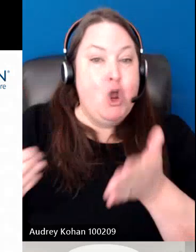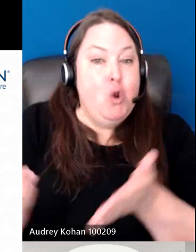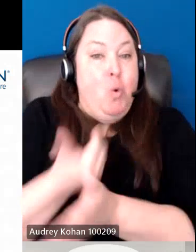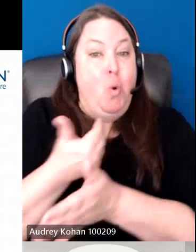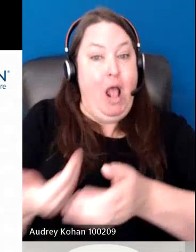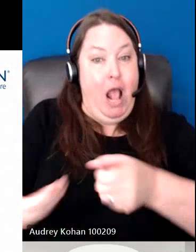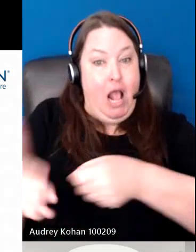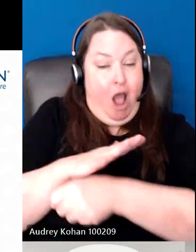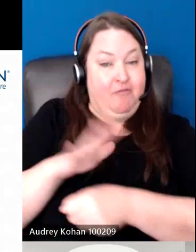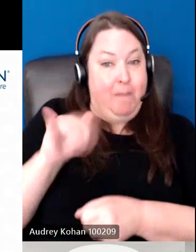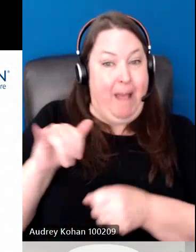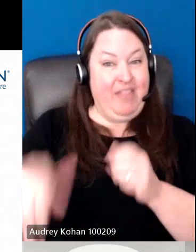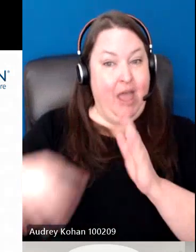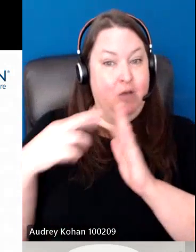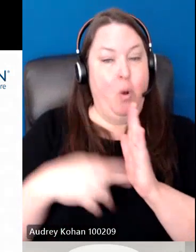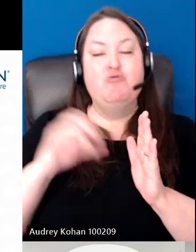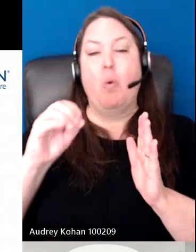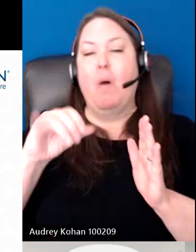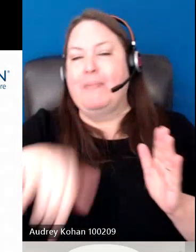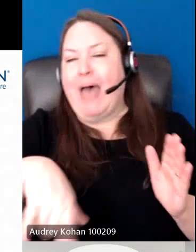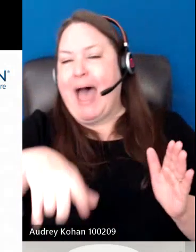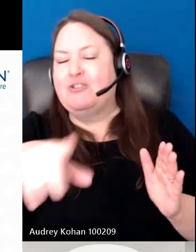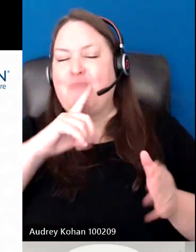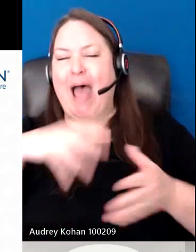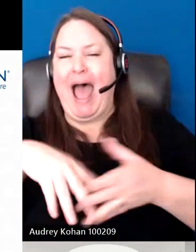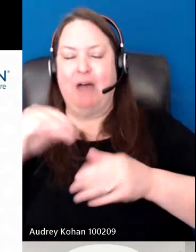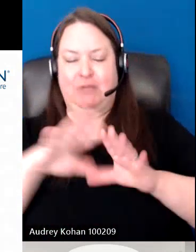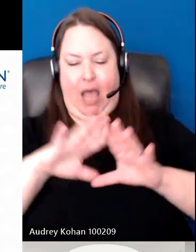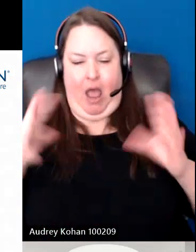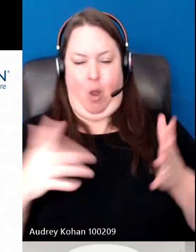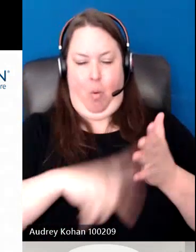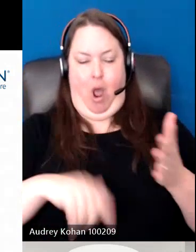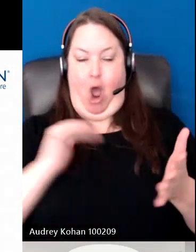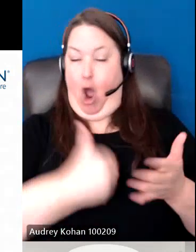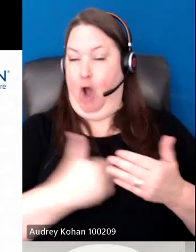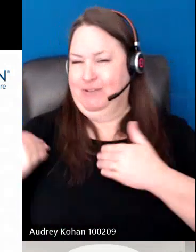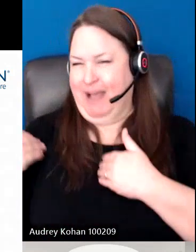regulation so that may be outside the scope of of any of our responsibilities on this on this